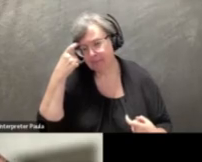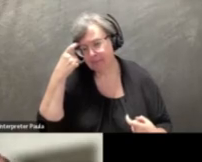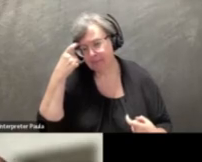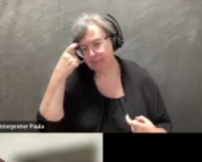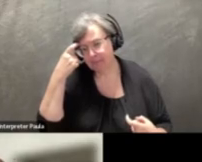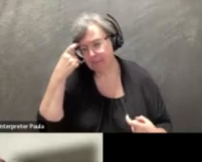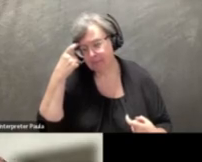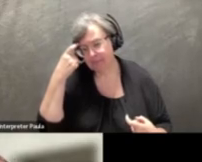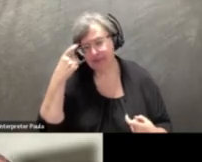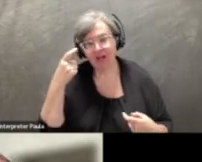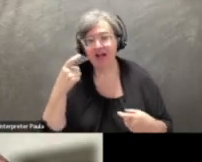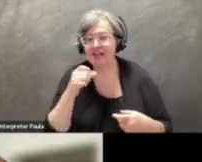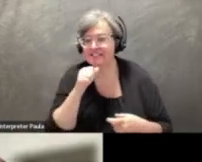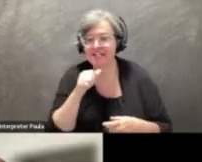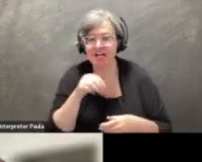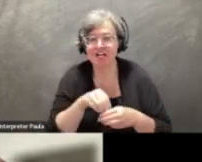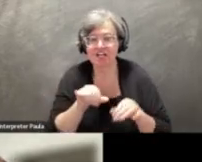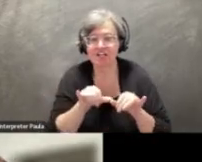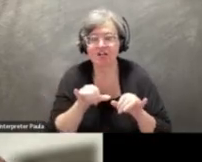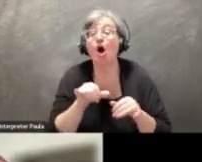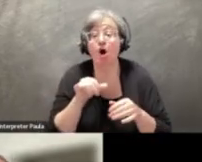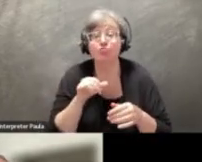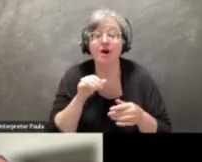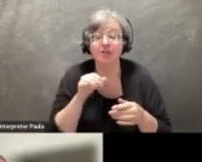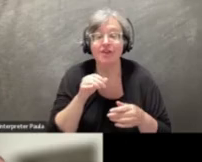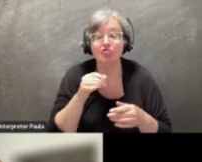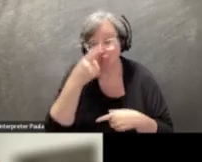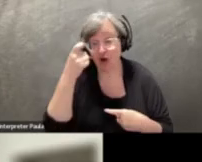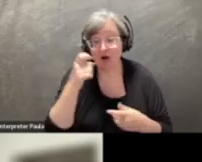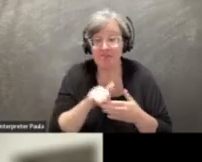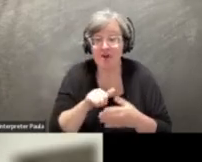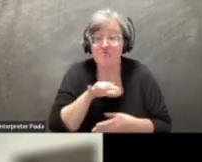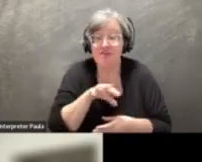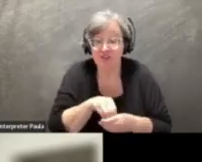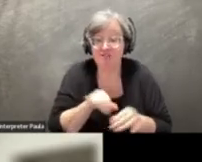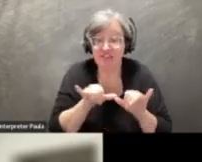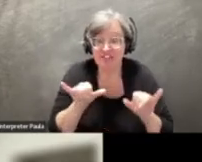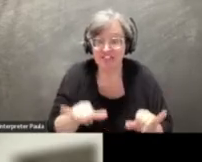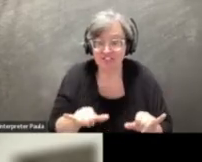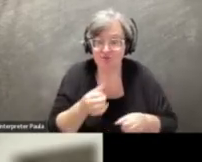the system creates right for people who have been in the